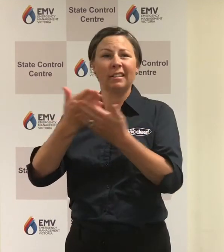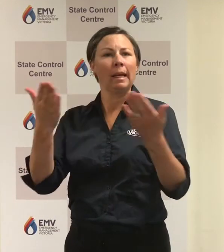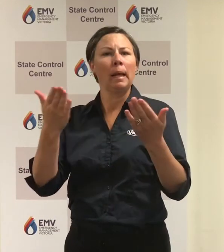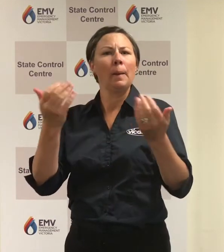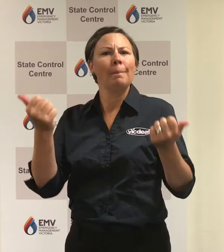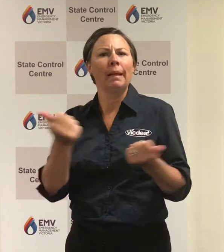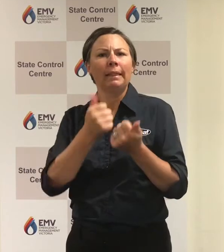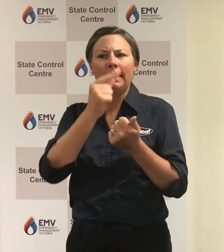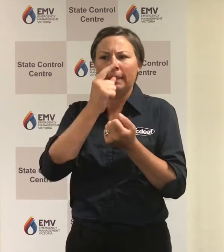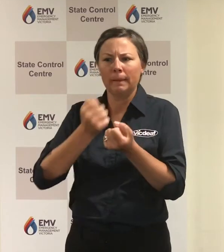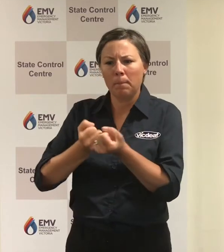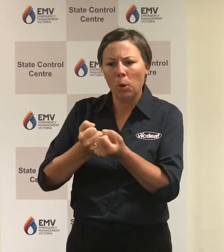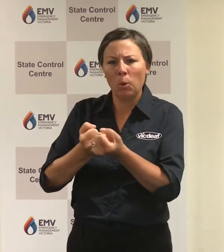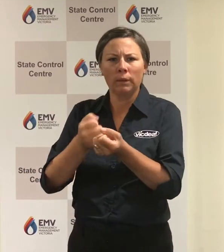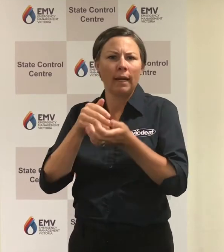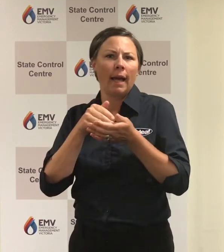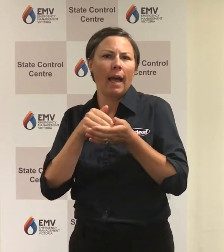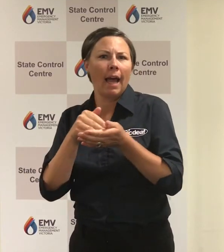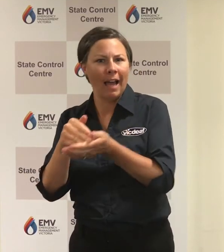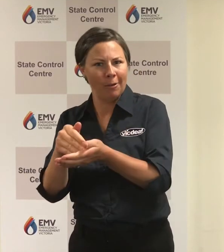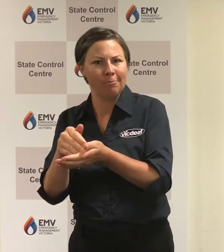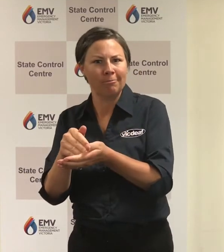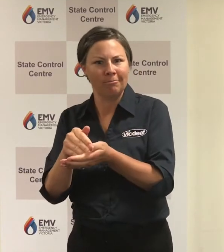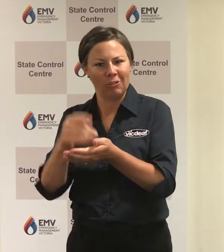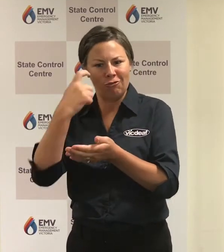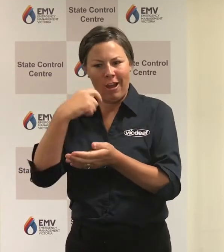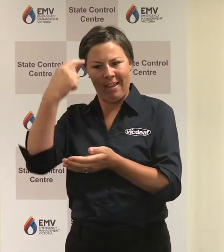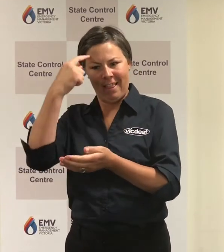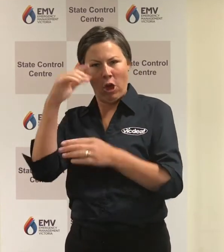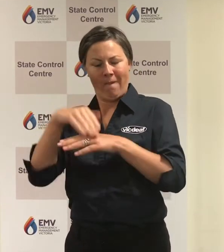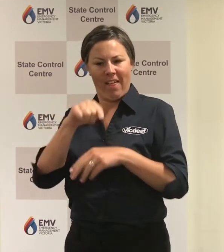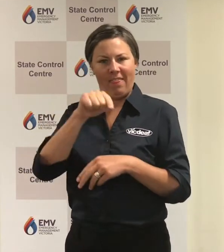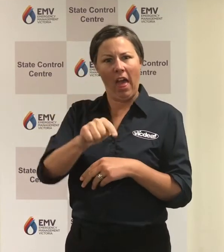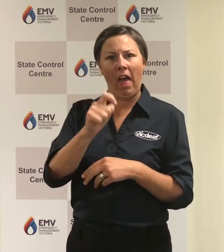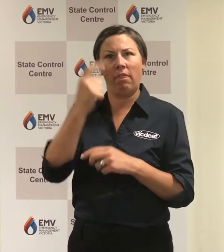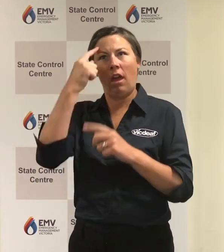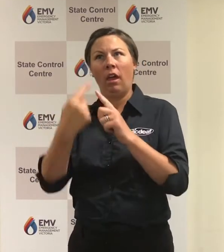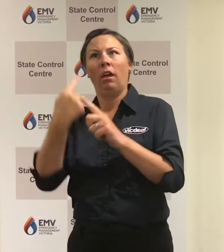destructive events very few people will engage in.